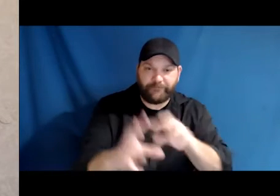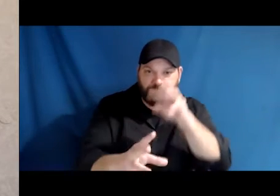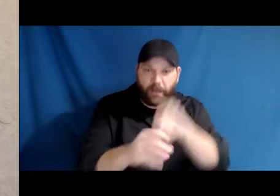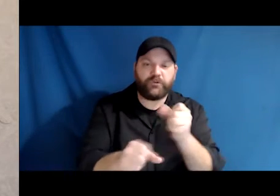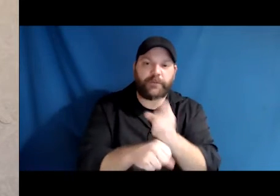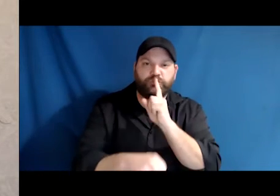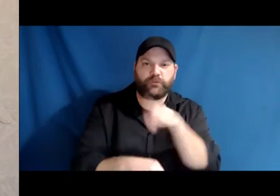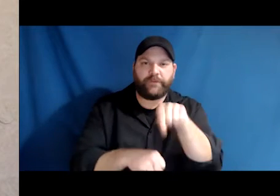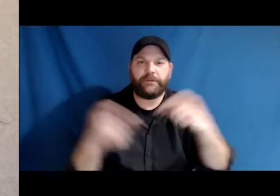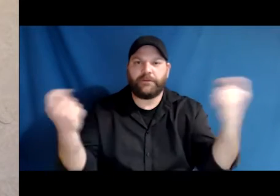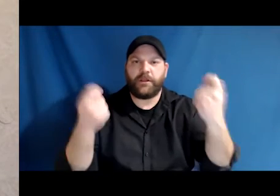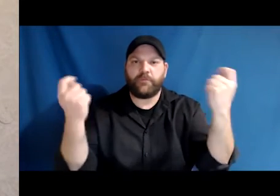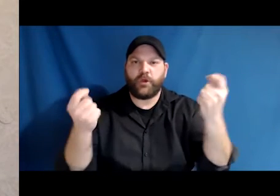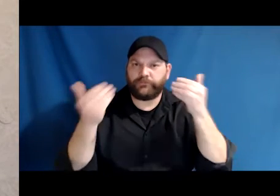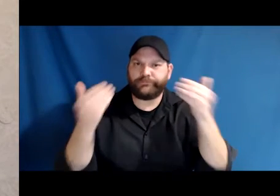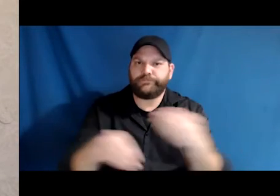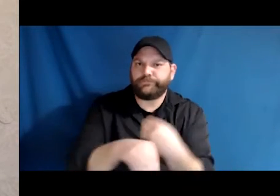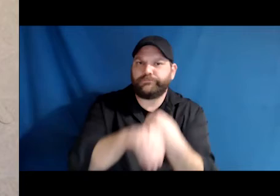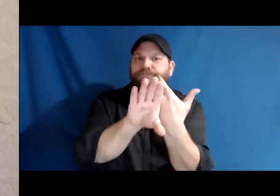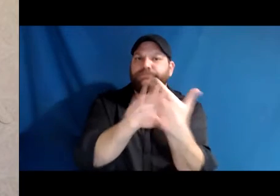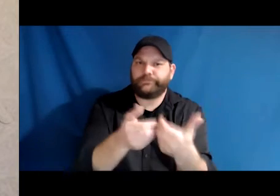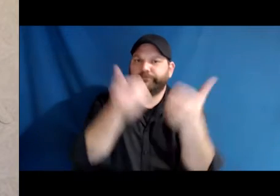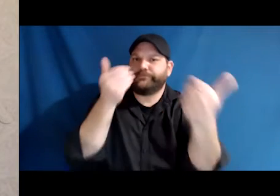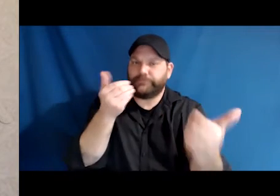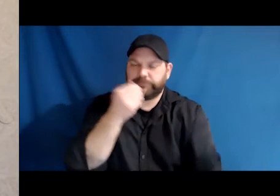As you all know, Bear Day gives us an opportunity to once again